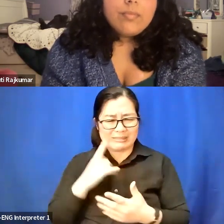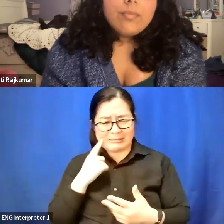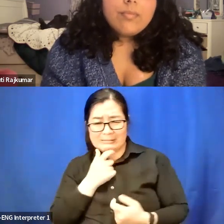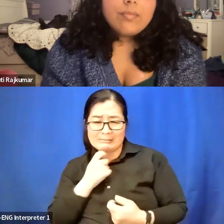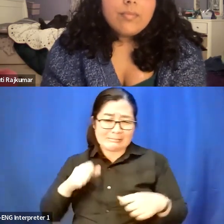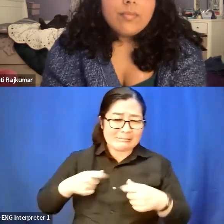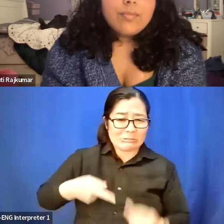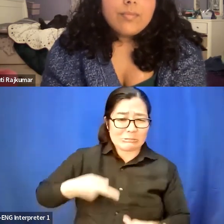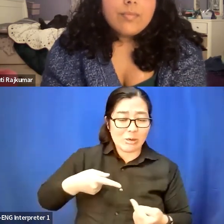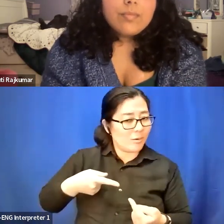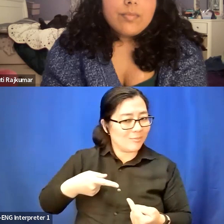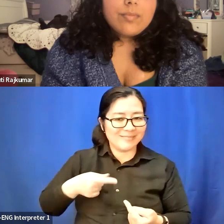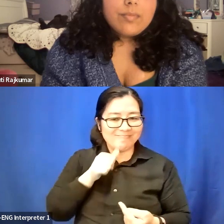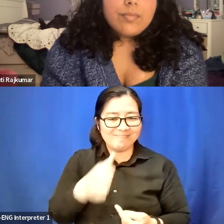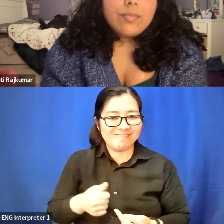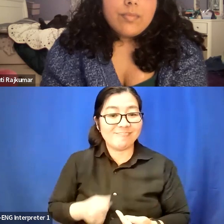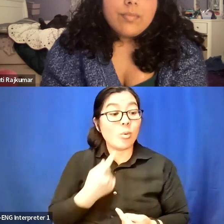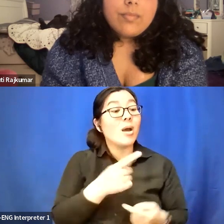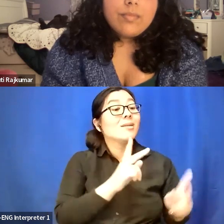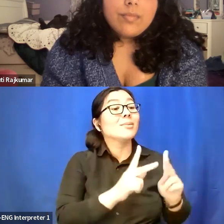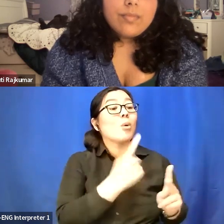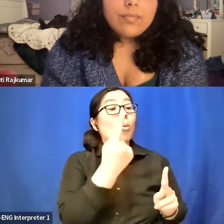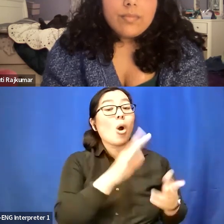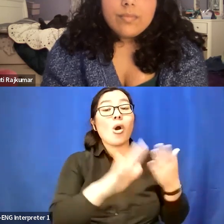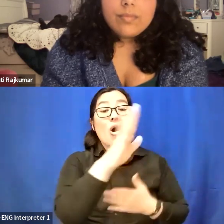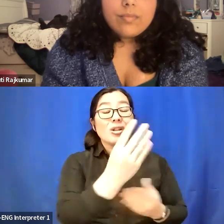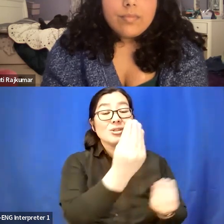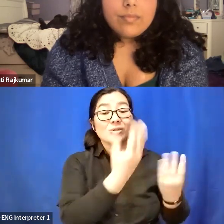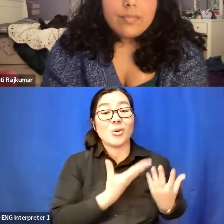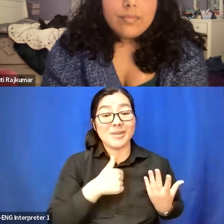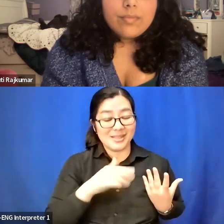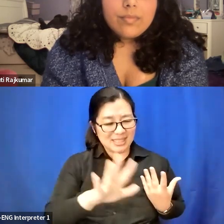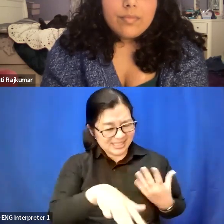But when people at one of the colleges told me that a classroom wasn't accessible